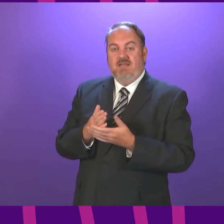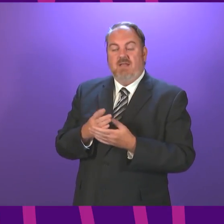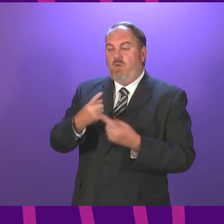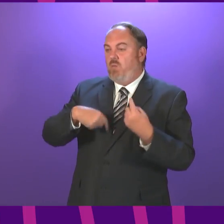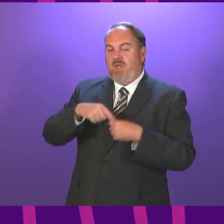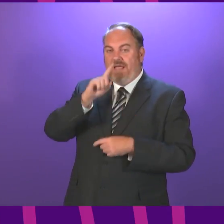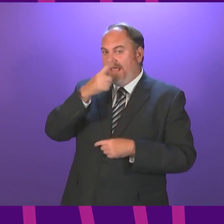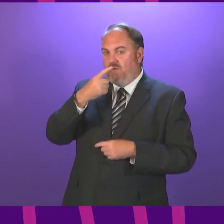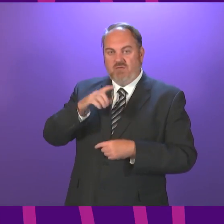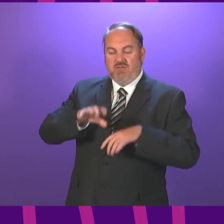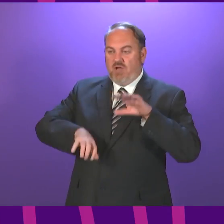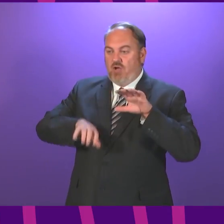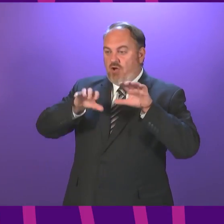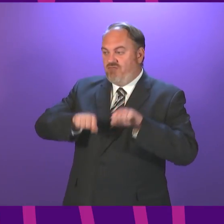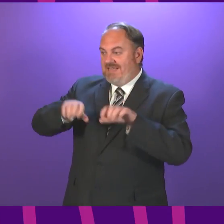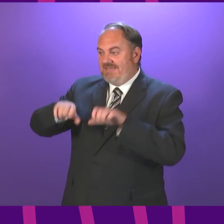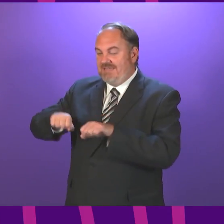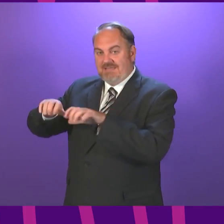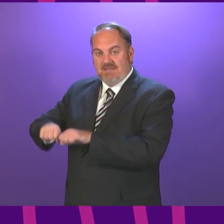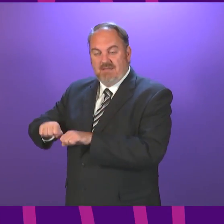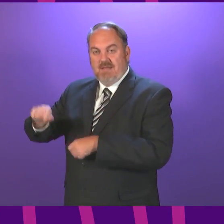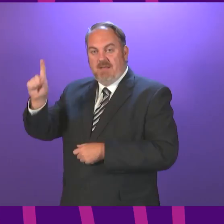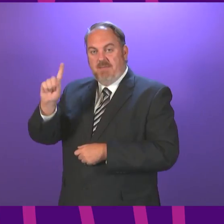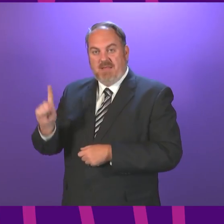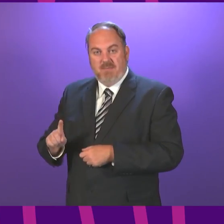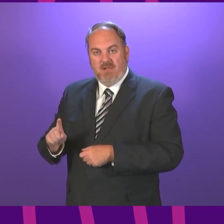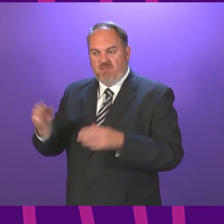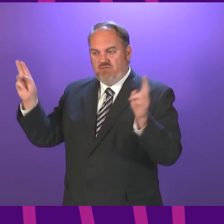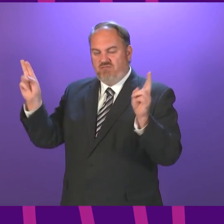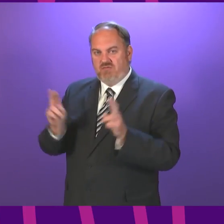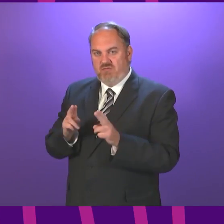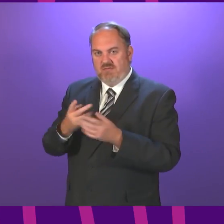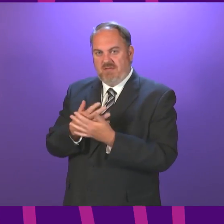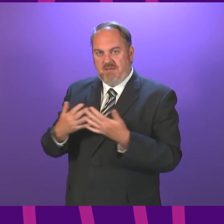and that we need to be reducing the demand for drugs as well as the supply.